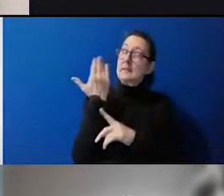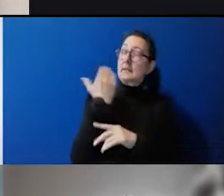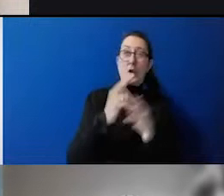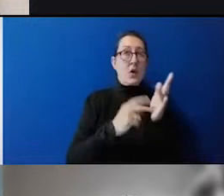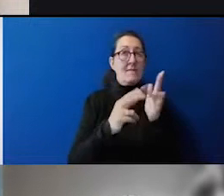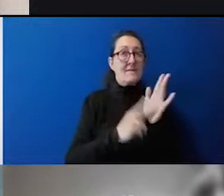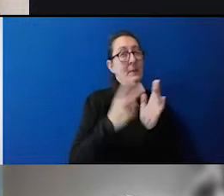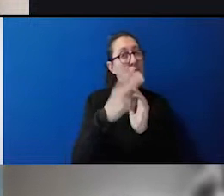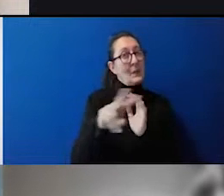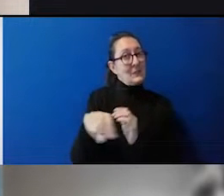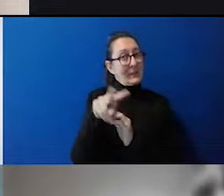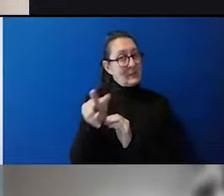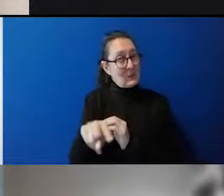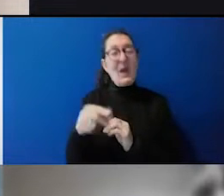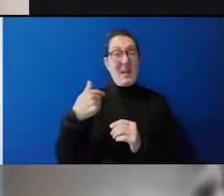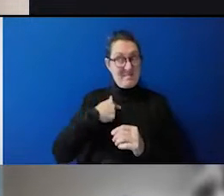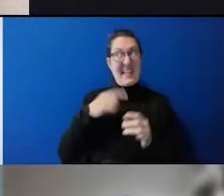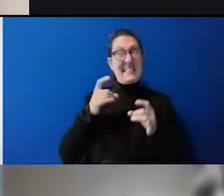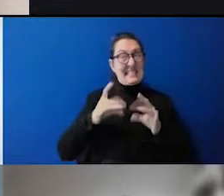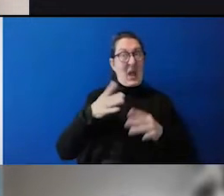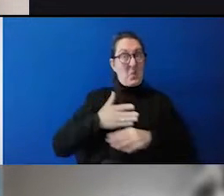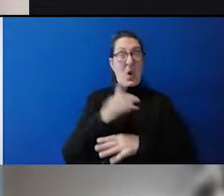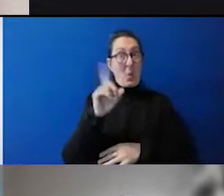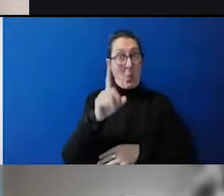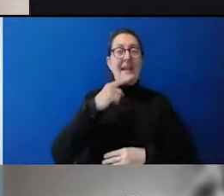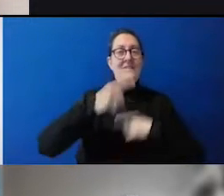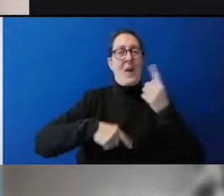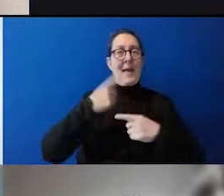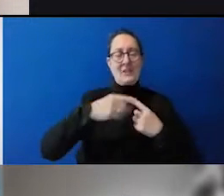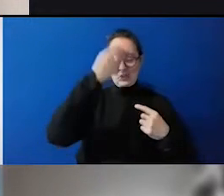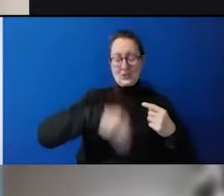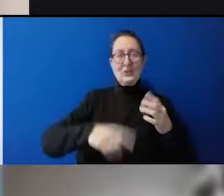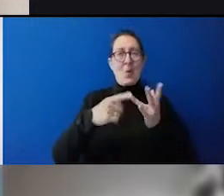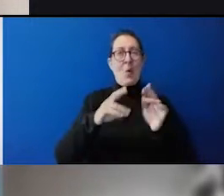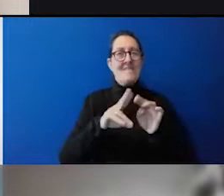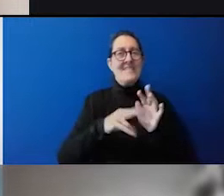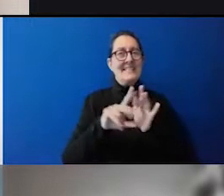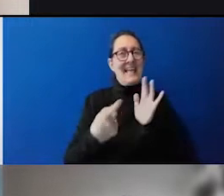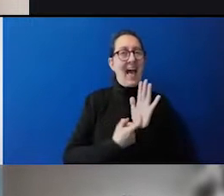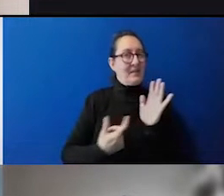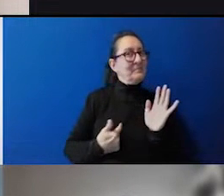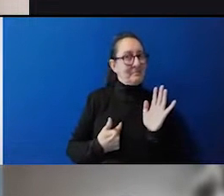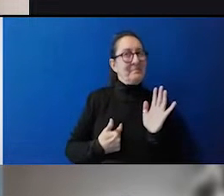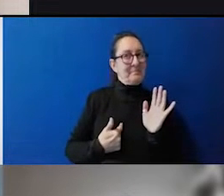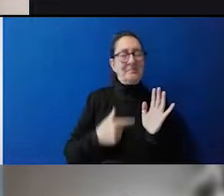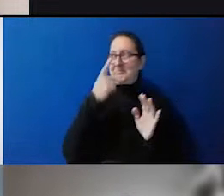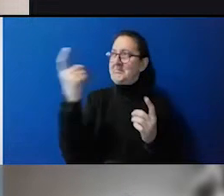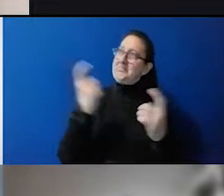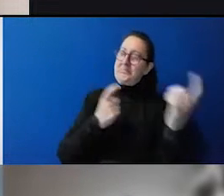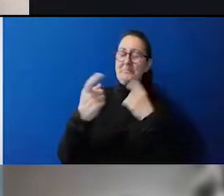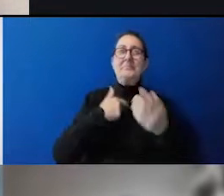officer myself uh and what motivates me in my role is really a passion for access to Justice